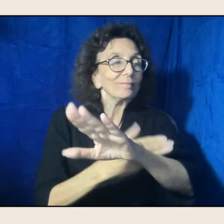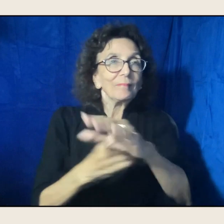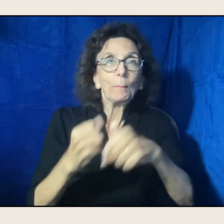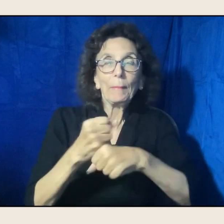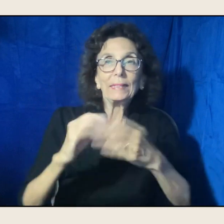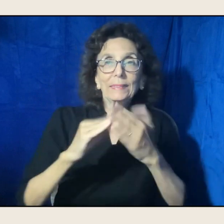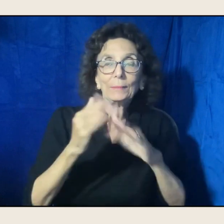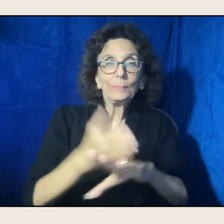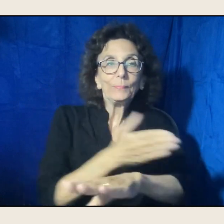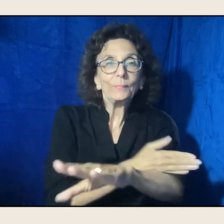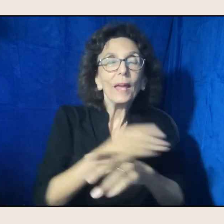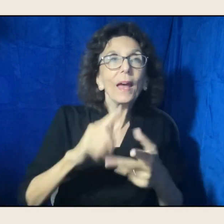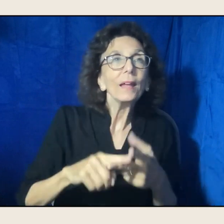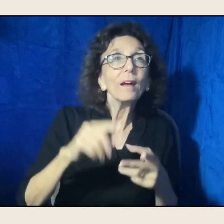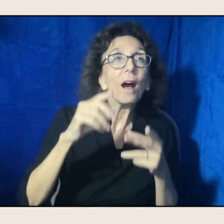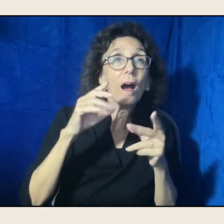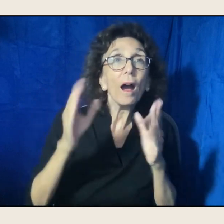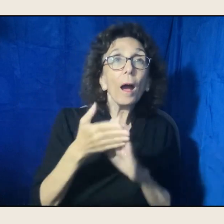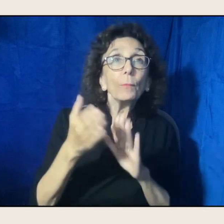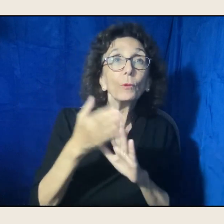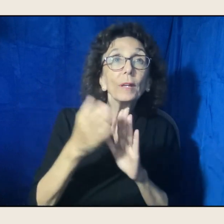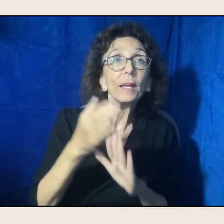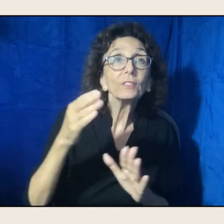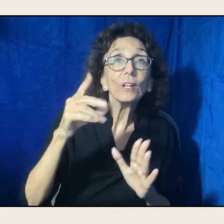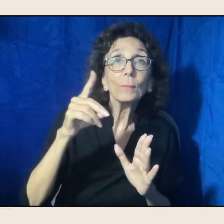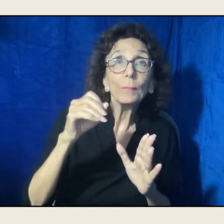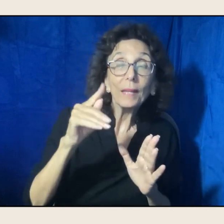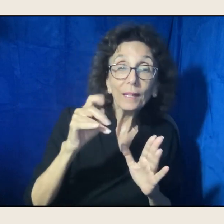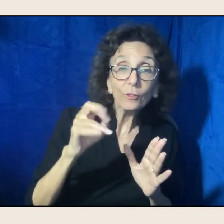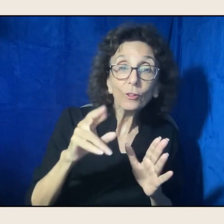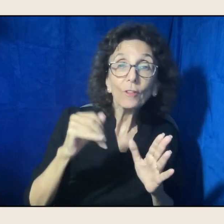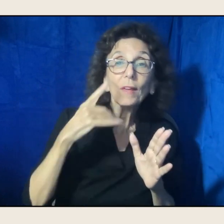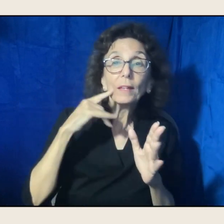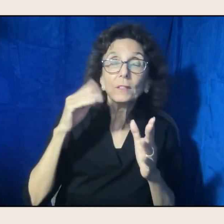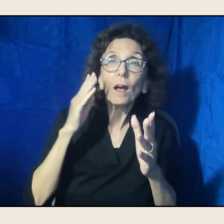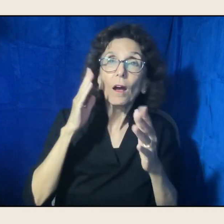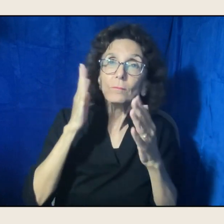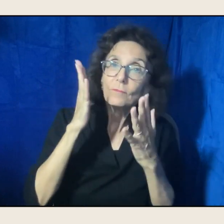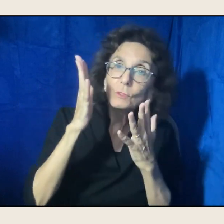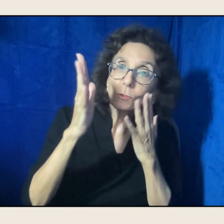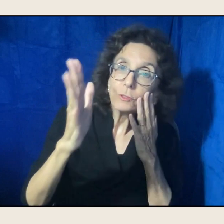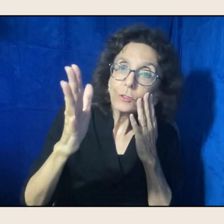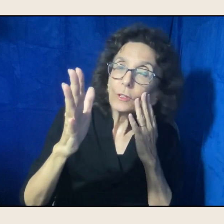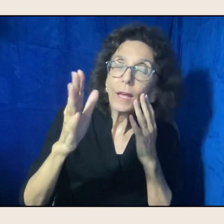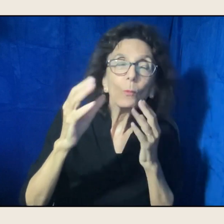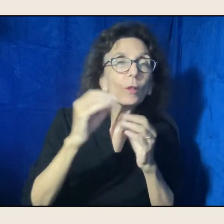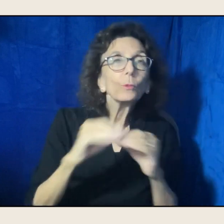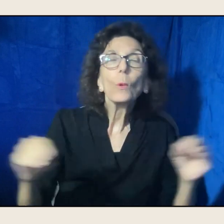a public art project that envisions and moves towards a future free of childhood lead poisoning.